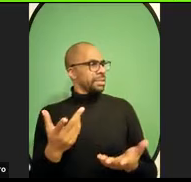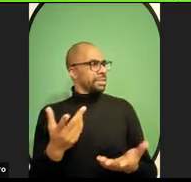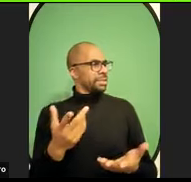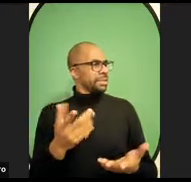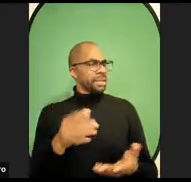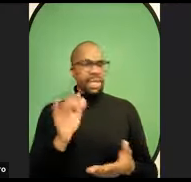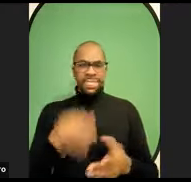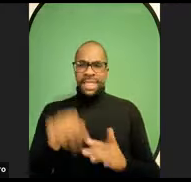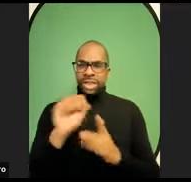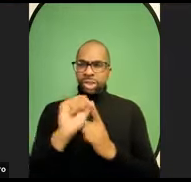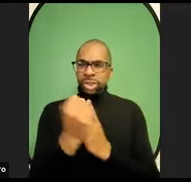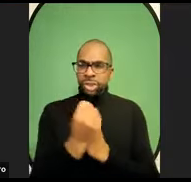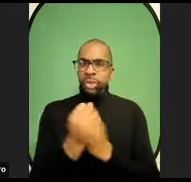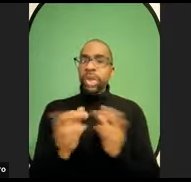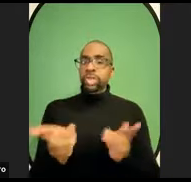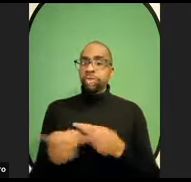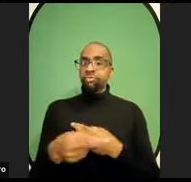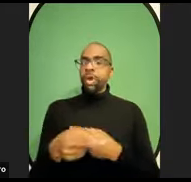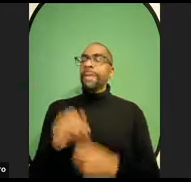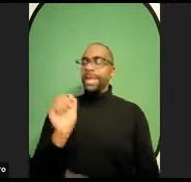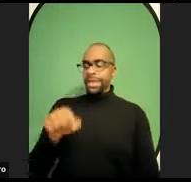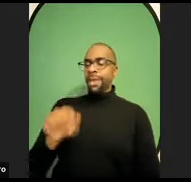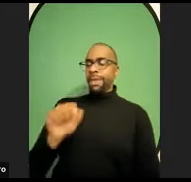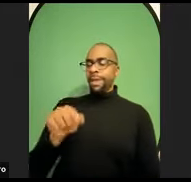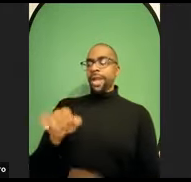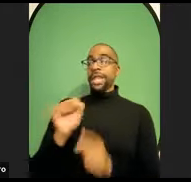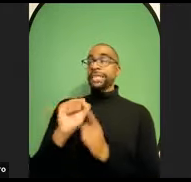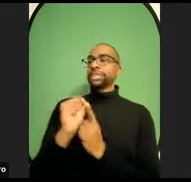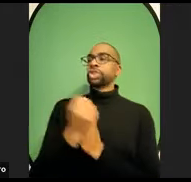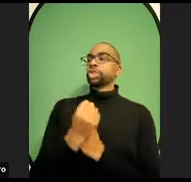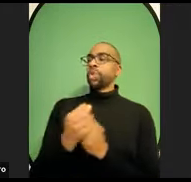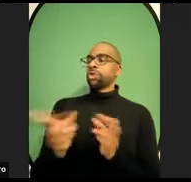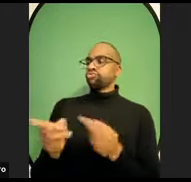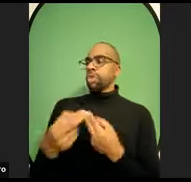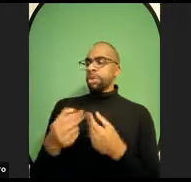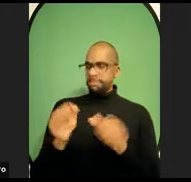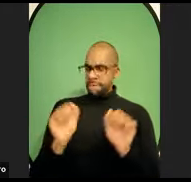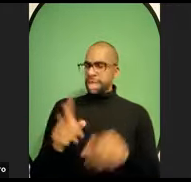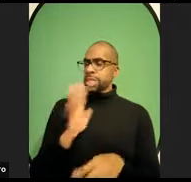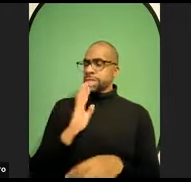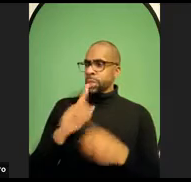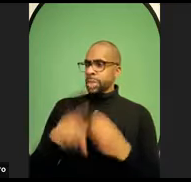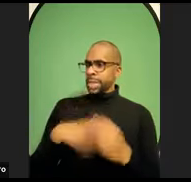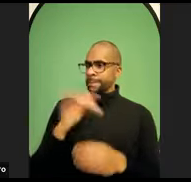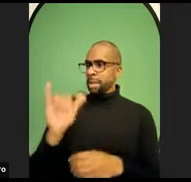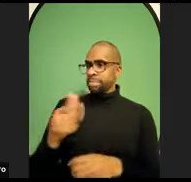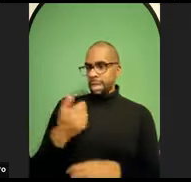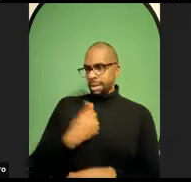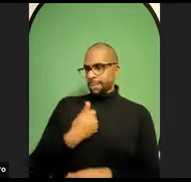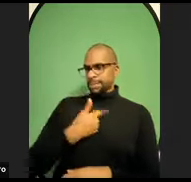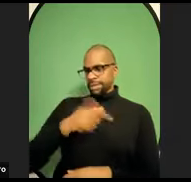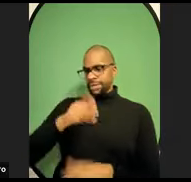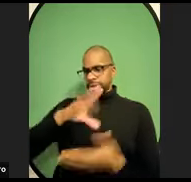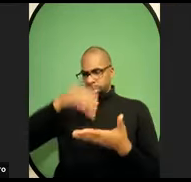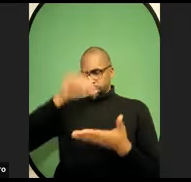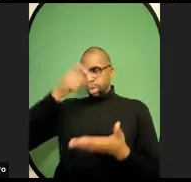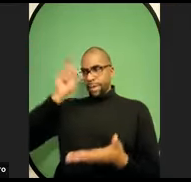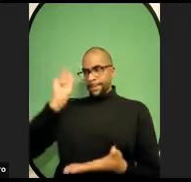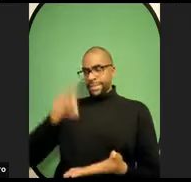have like, what is it called. not there not a situation, is it the situation not a situation, is it the situation the situation Room Yeah absolutely. Yeah, I'd love to talk about this